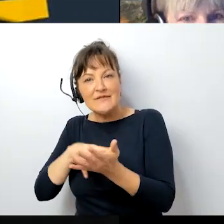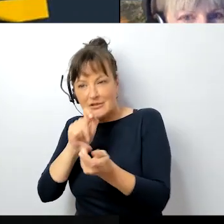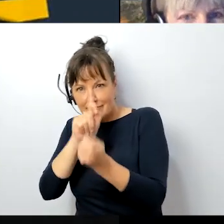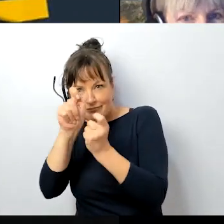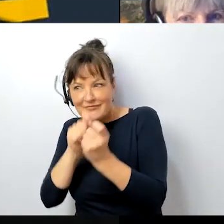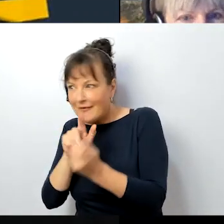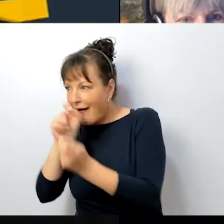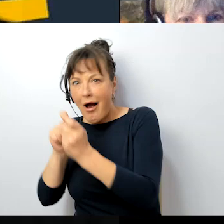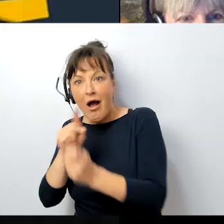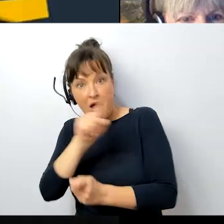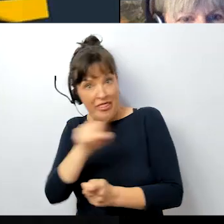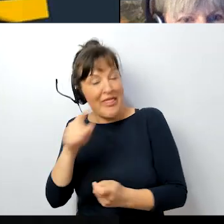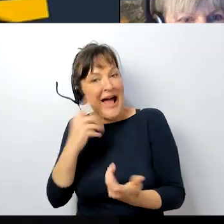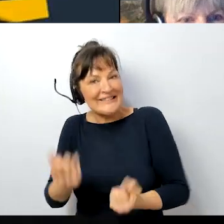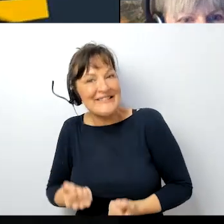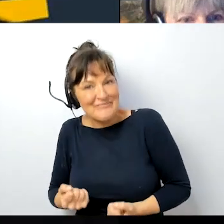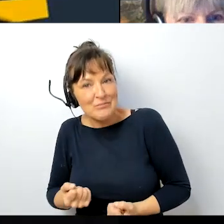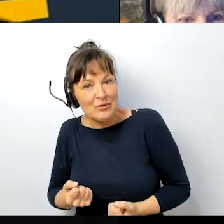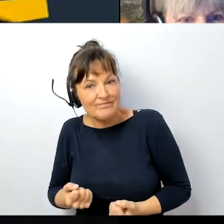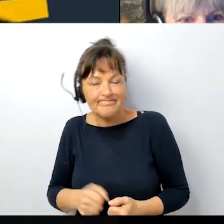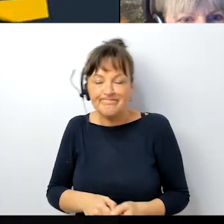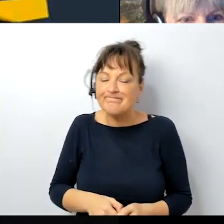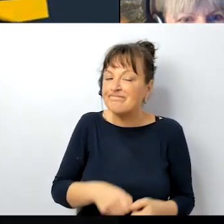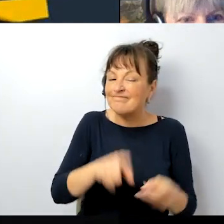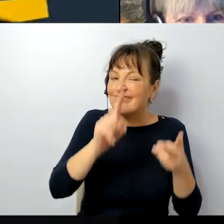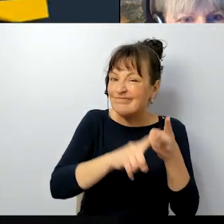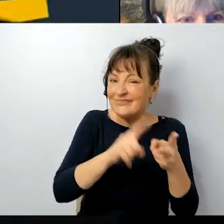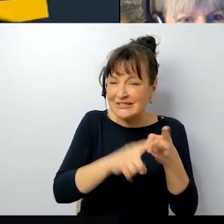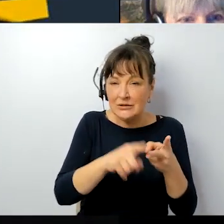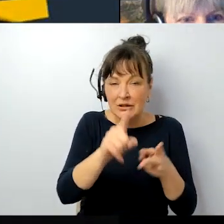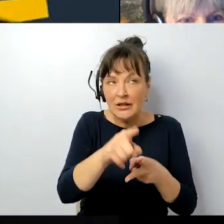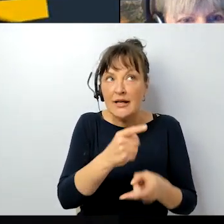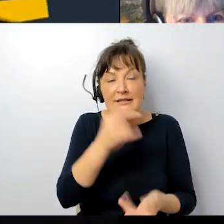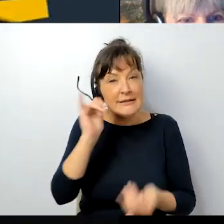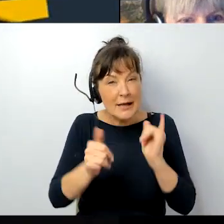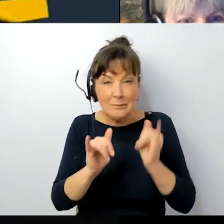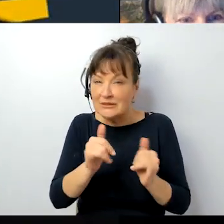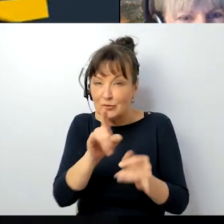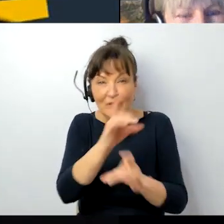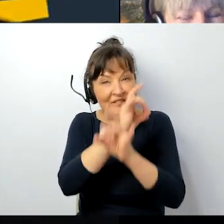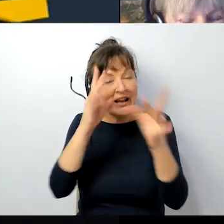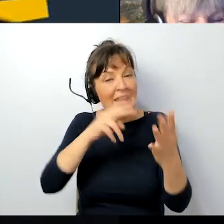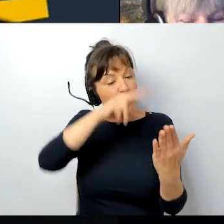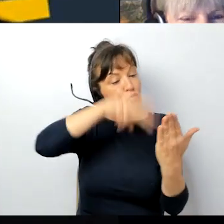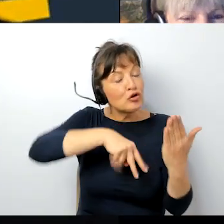little bit more. Another thing to avoid is there's people don't read the job description properly and